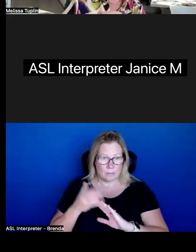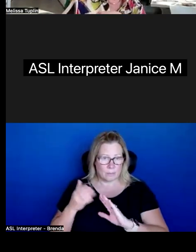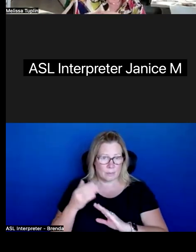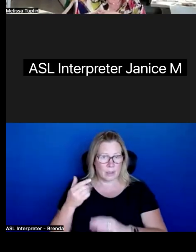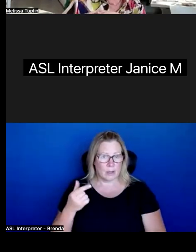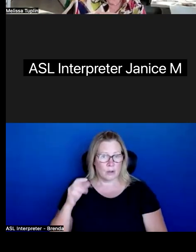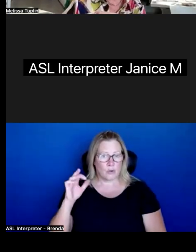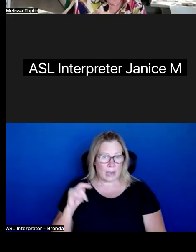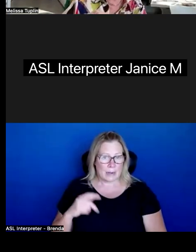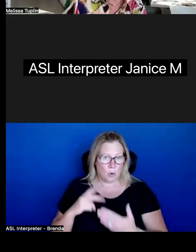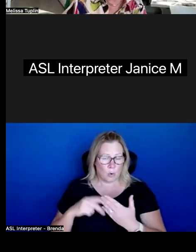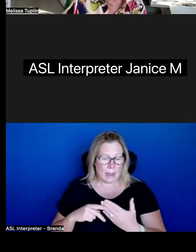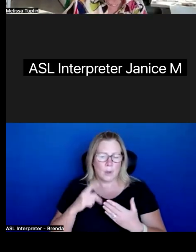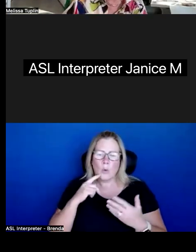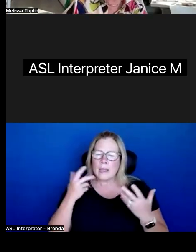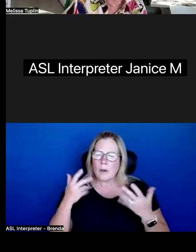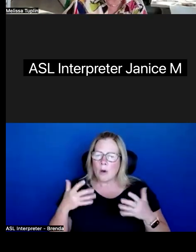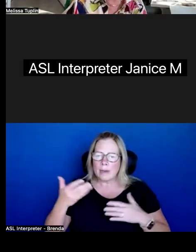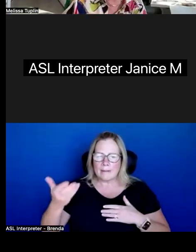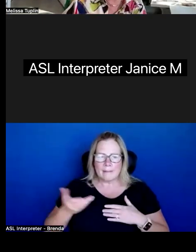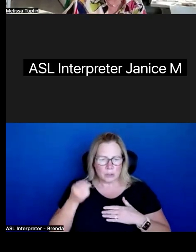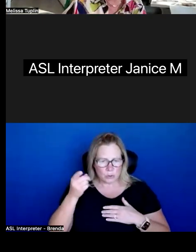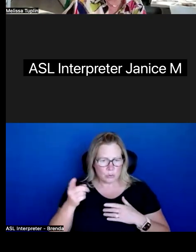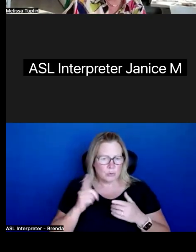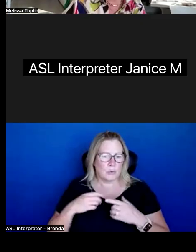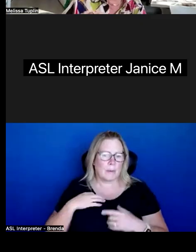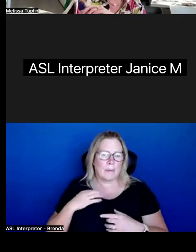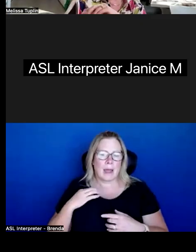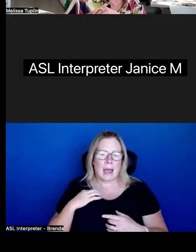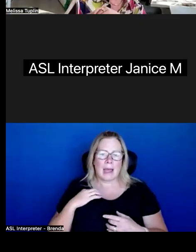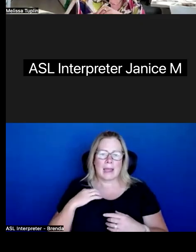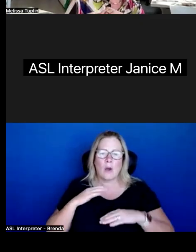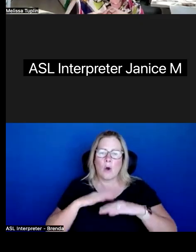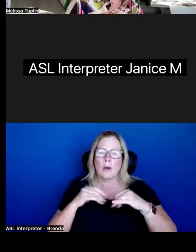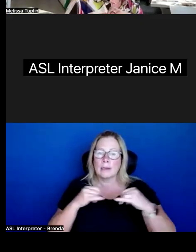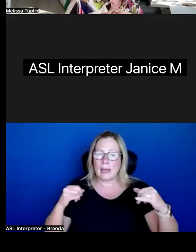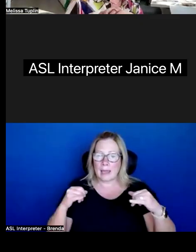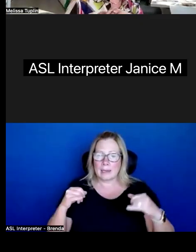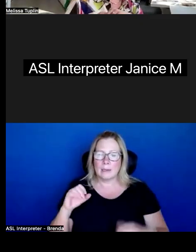program in the online grant platform on September 9th, so you would have received an email from a